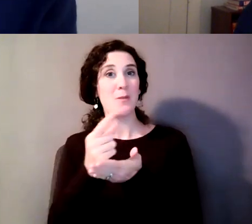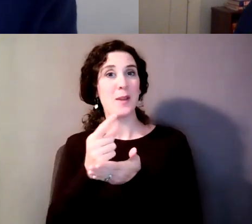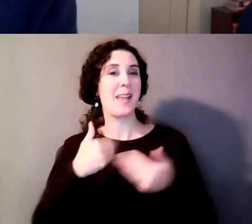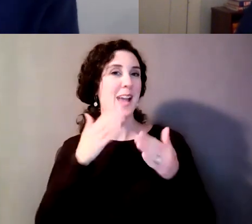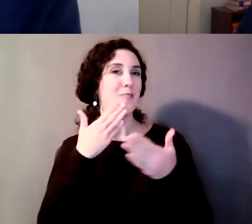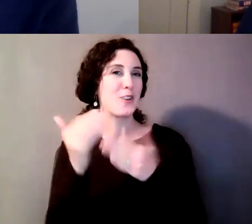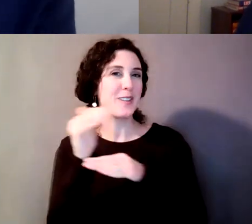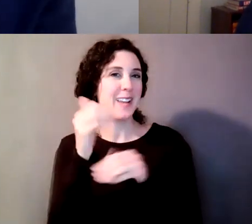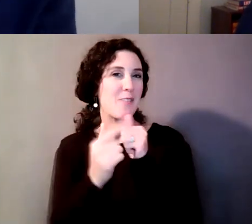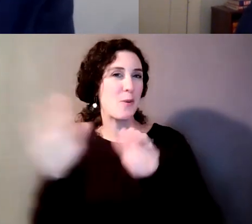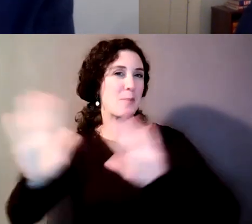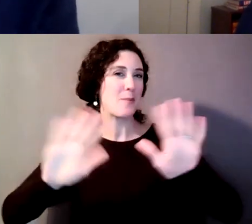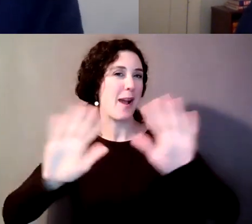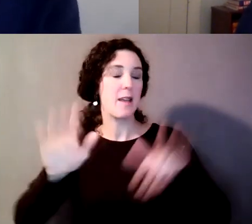Things again Daniel, thank you everybody. Thank you Major.